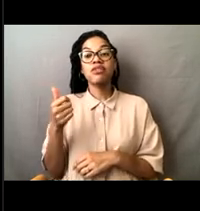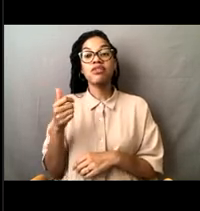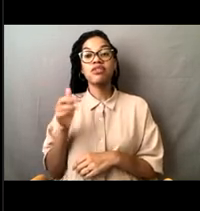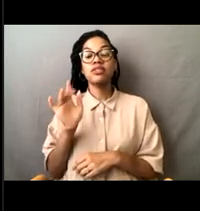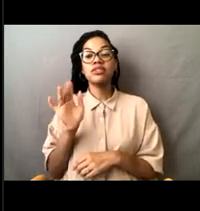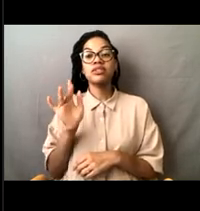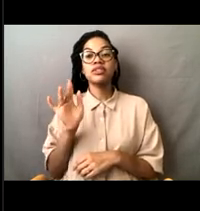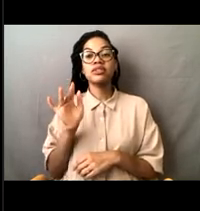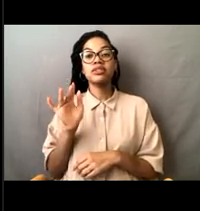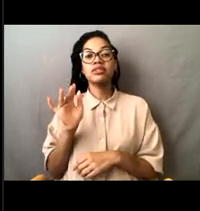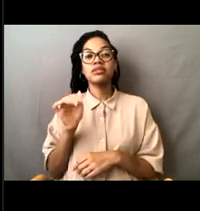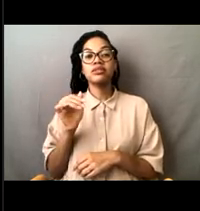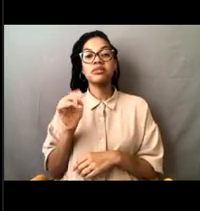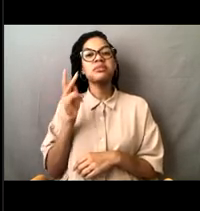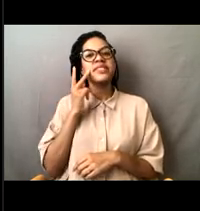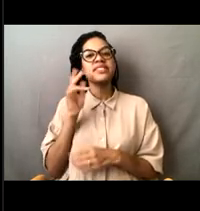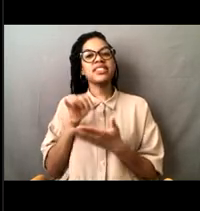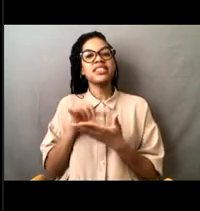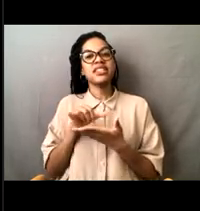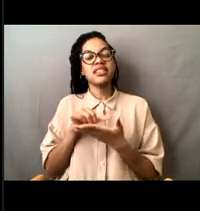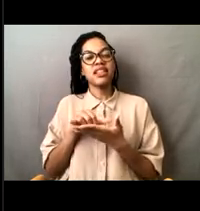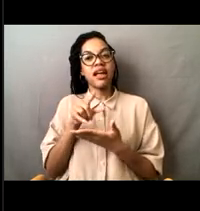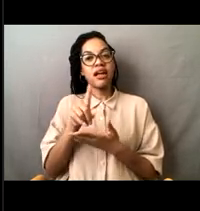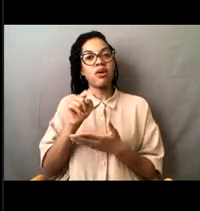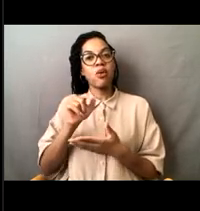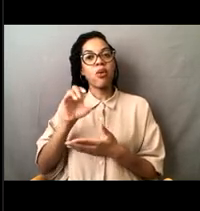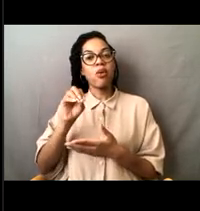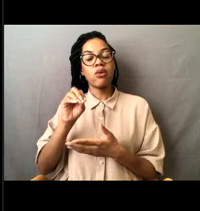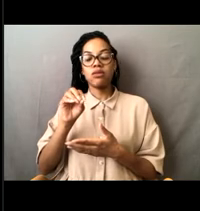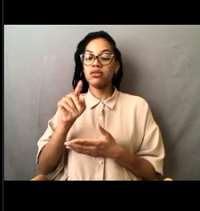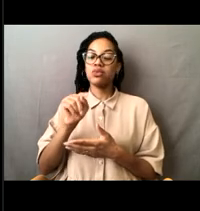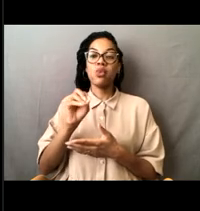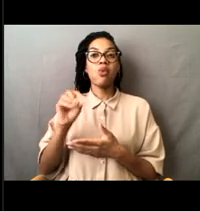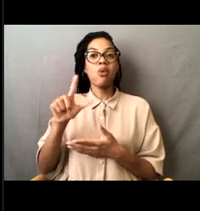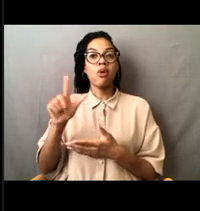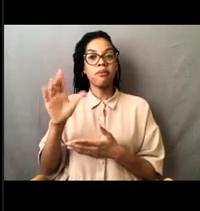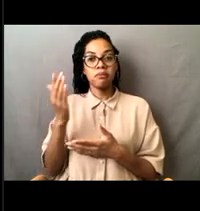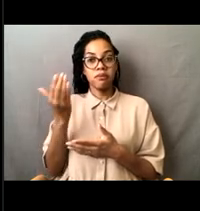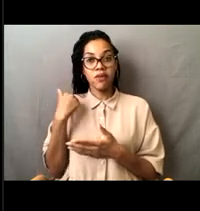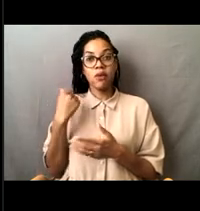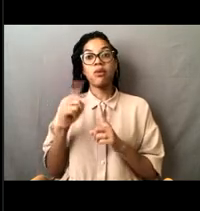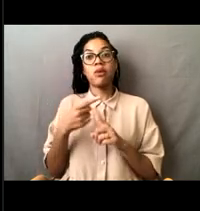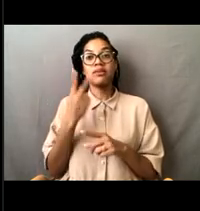acoustic telemetry tools before when we talked about Atlantic salmon and we talked about it with whales.